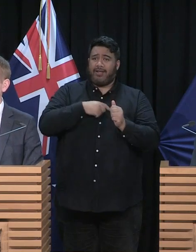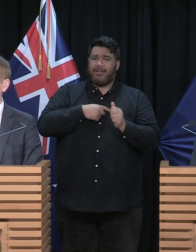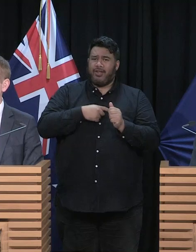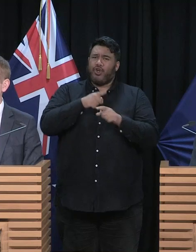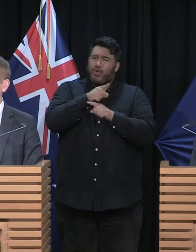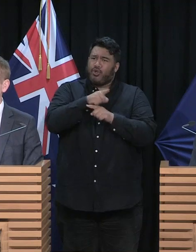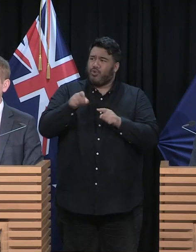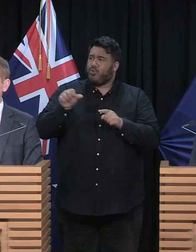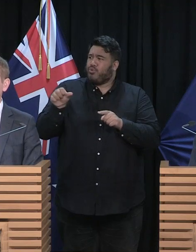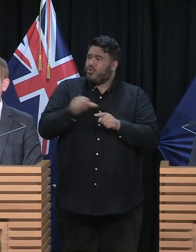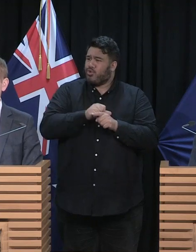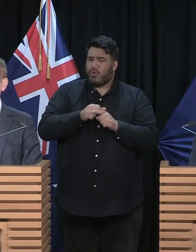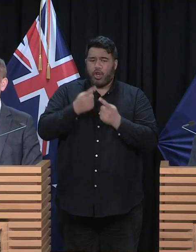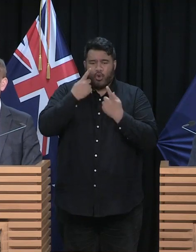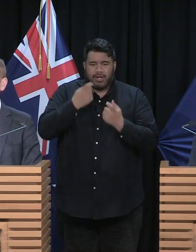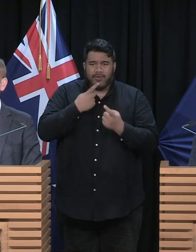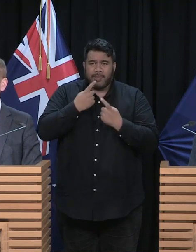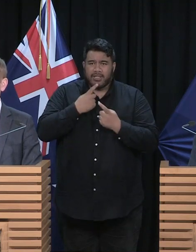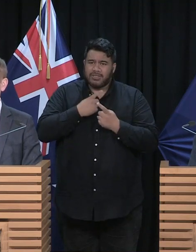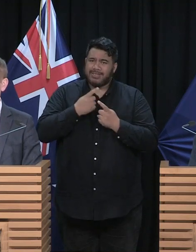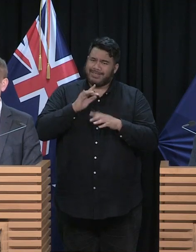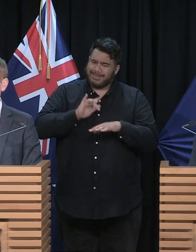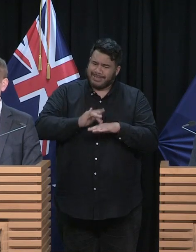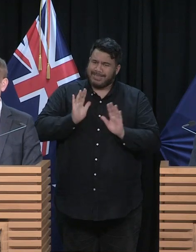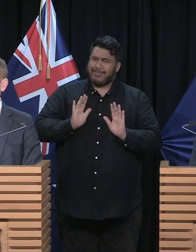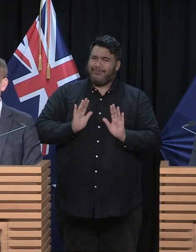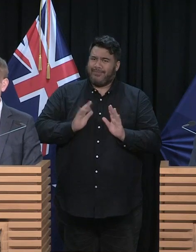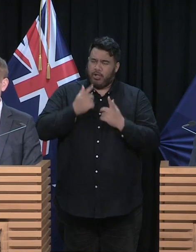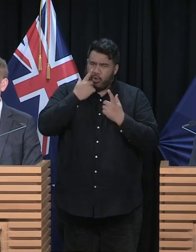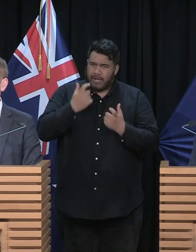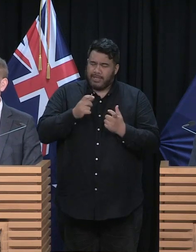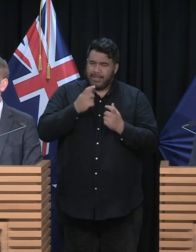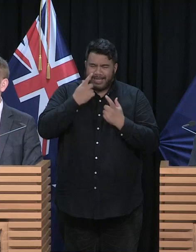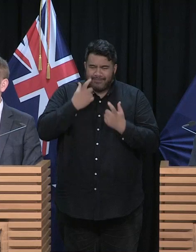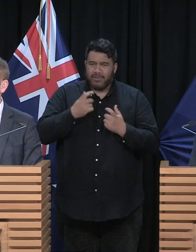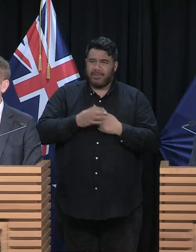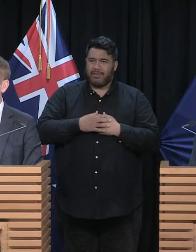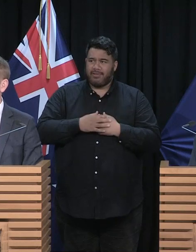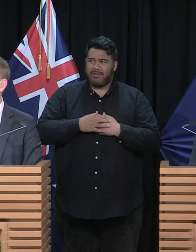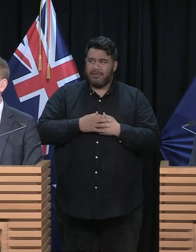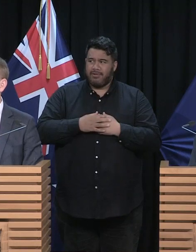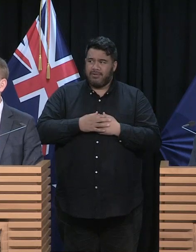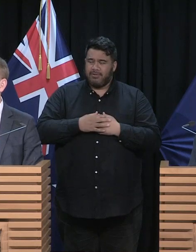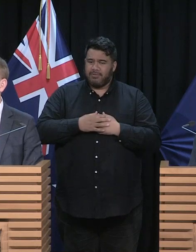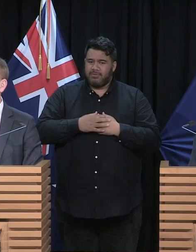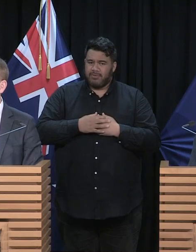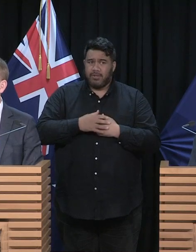executives who are running organisations that are trusted partners will handle any information that they receive sensitively. The Ministry of